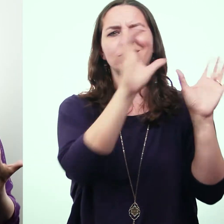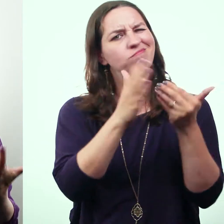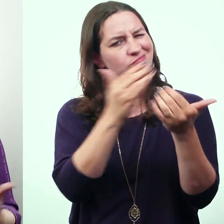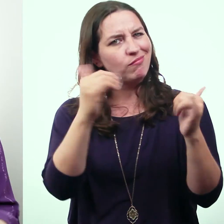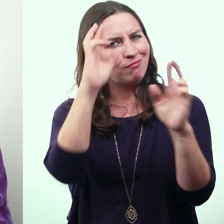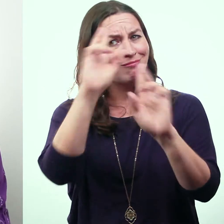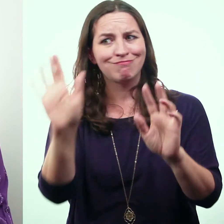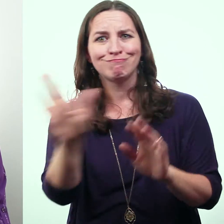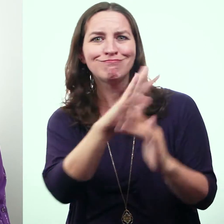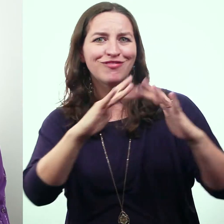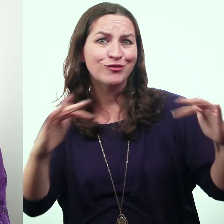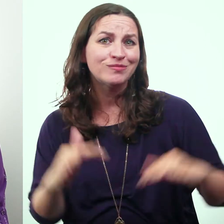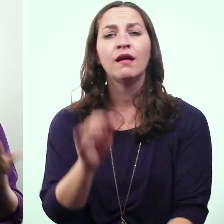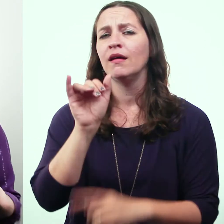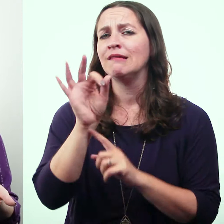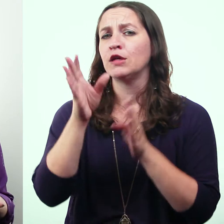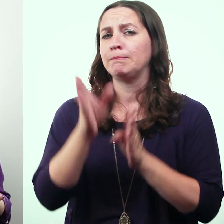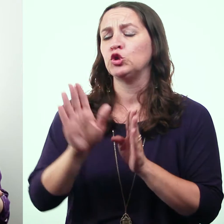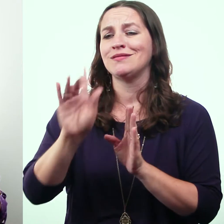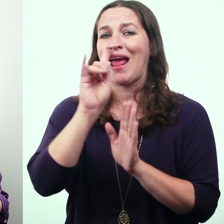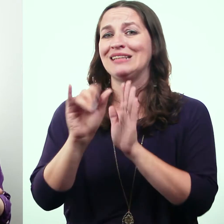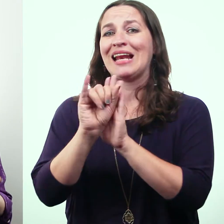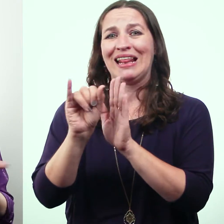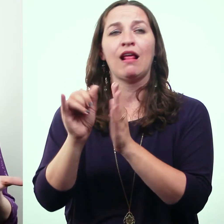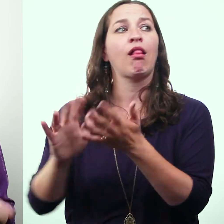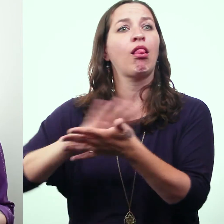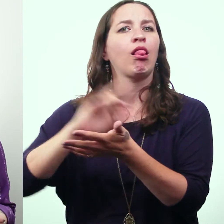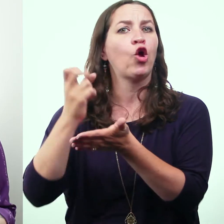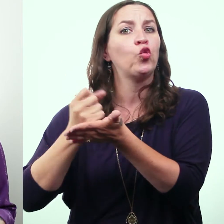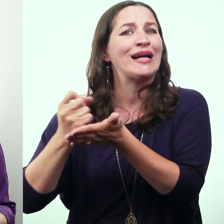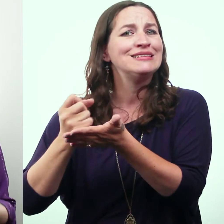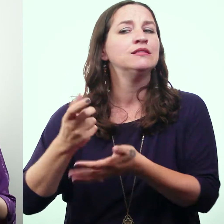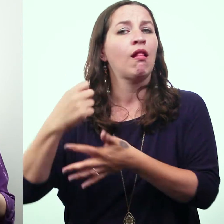arbitrary criteria we have for that. So what happens when somebody's identity is erased or